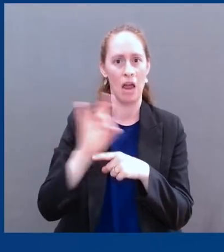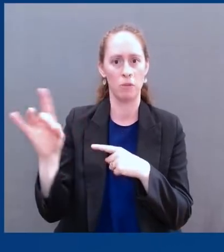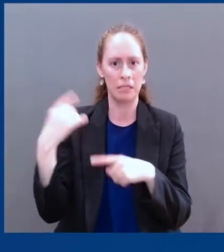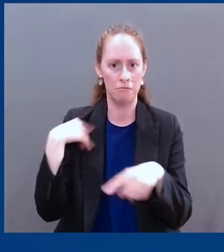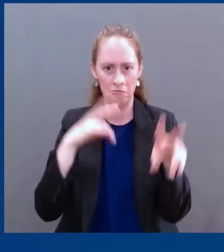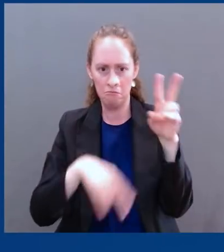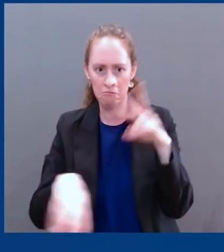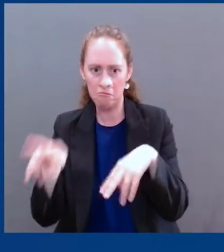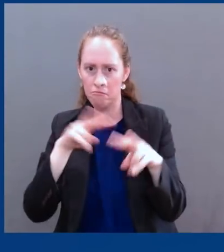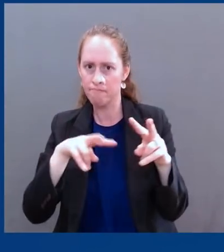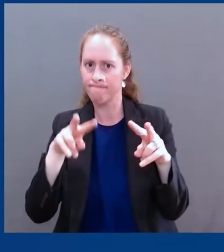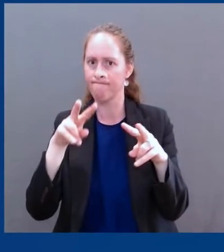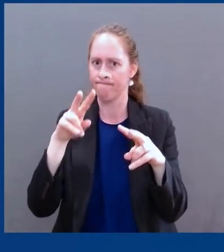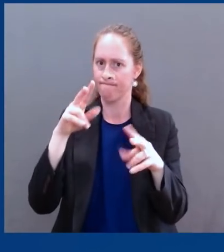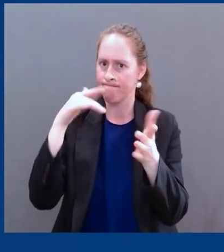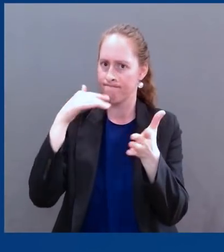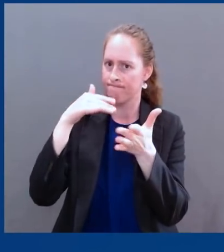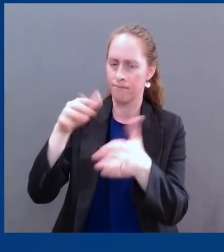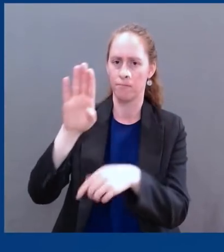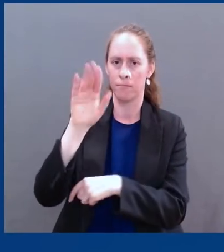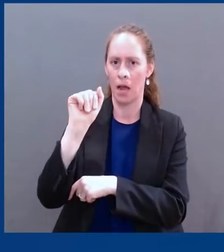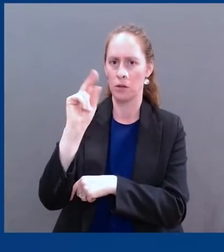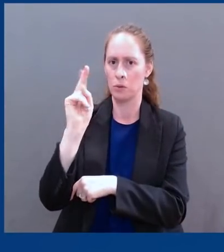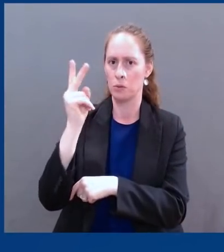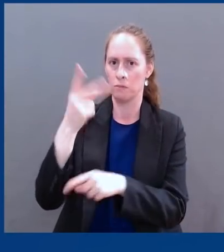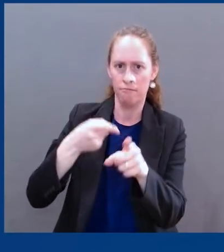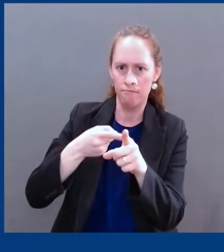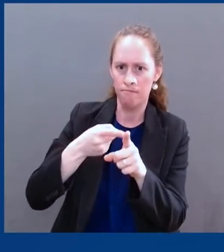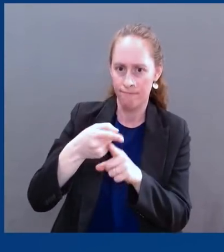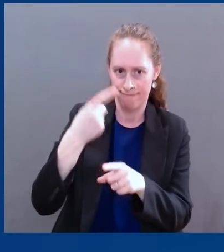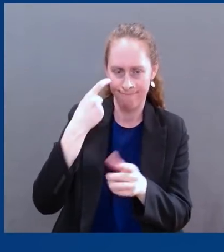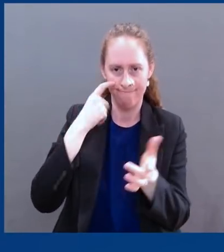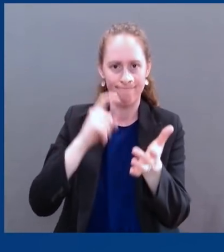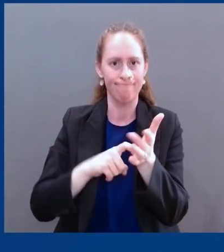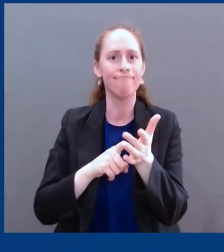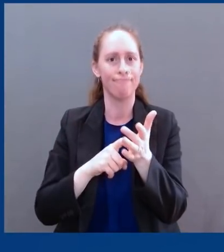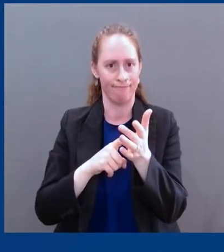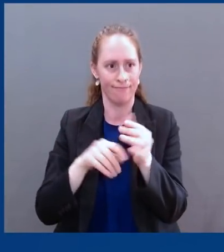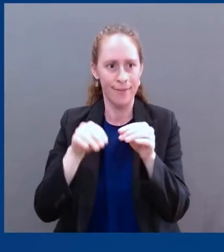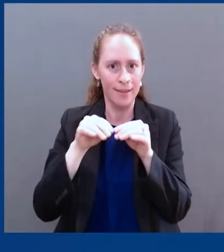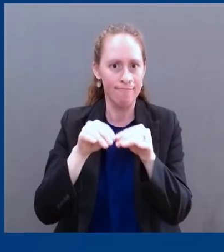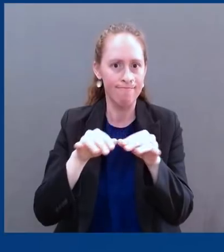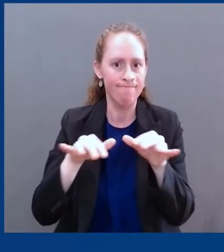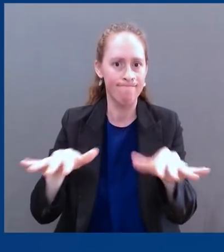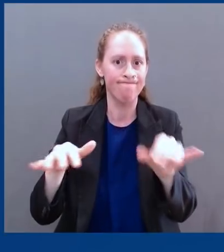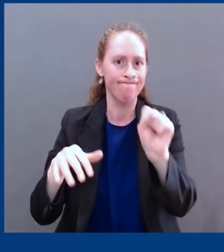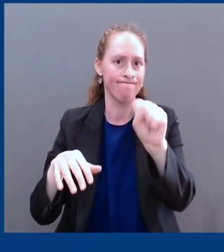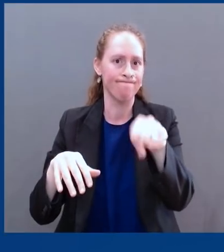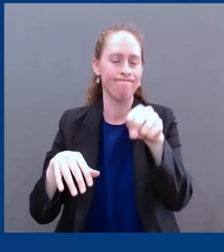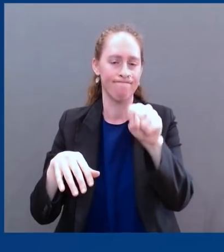that it is representing an increasing proportion of the cases that we have. Now, of course, that is a smaller number of cases,